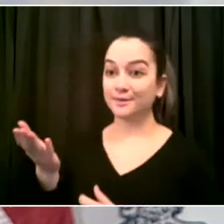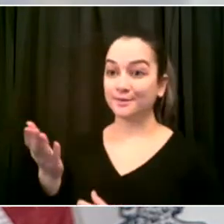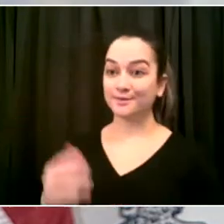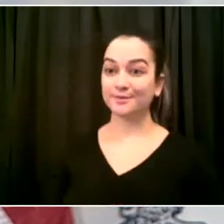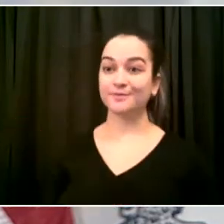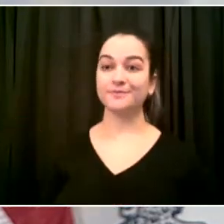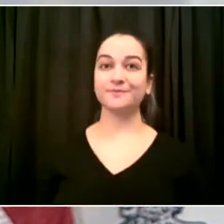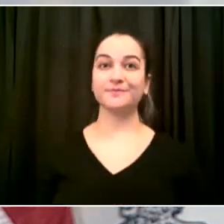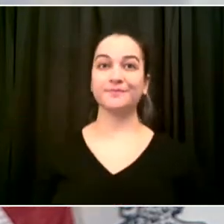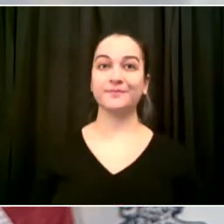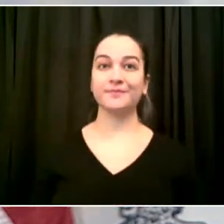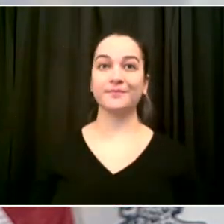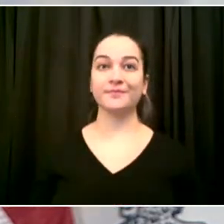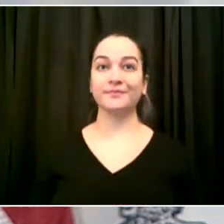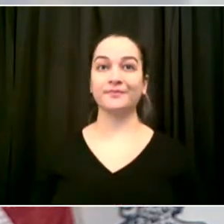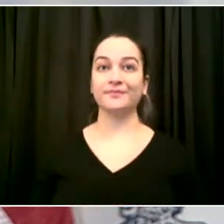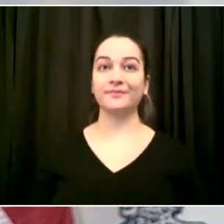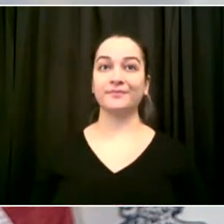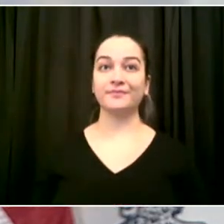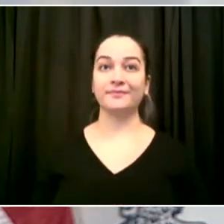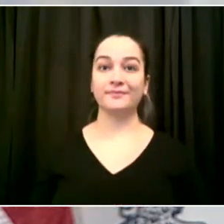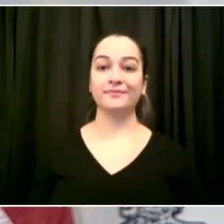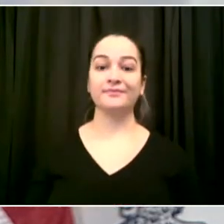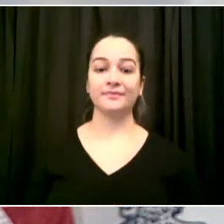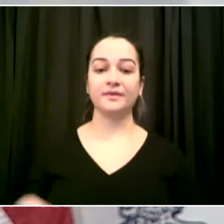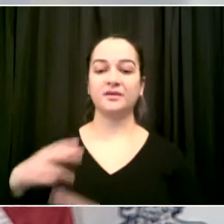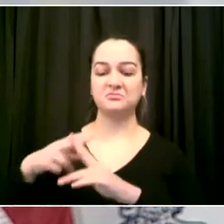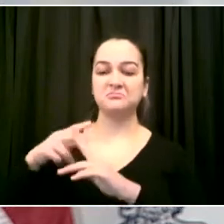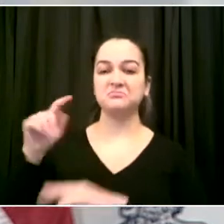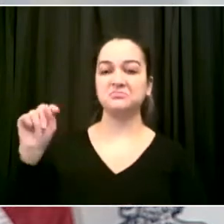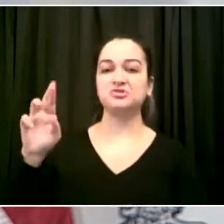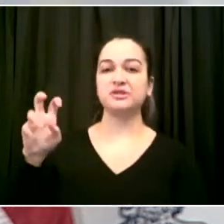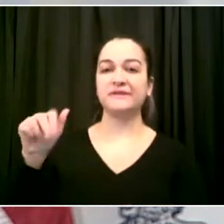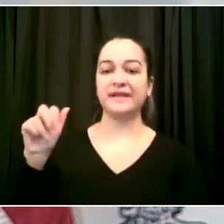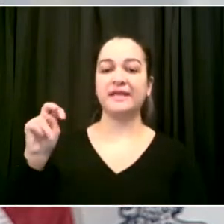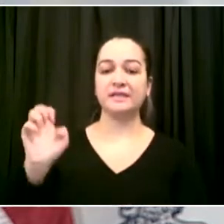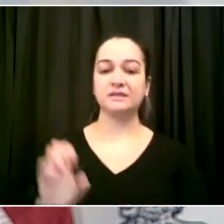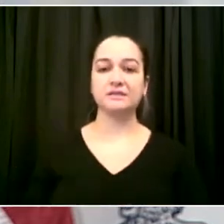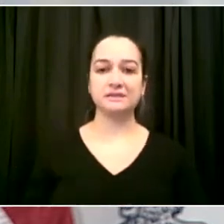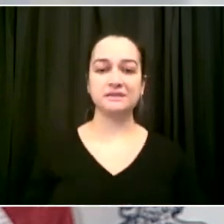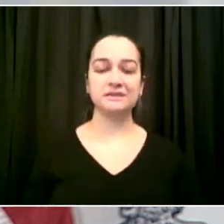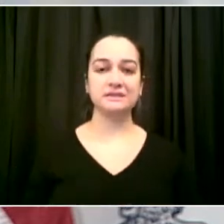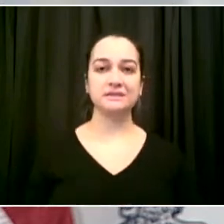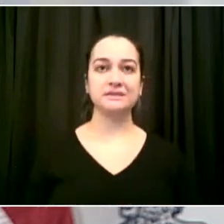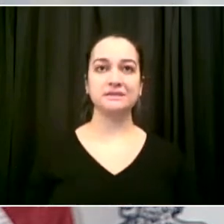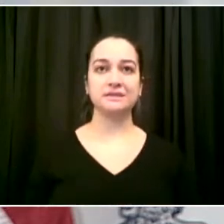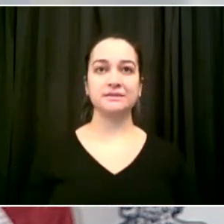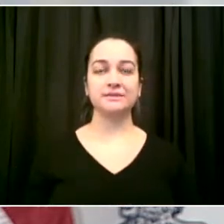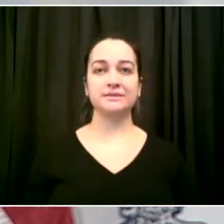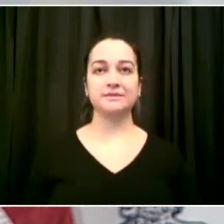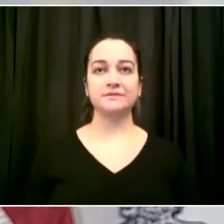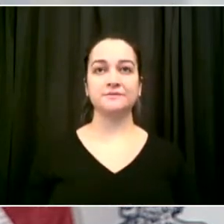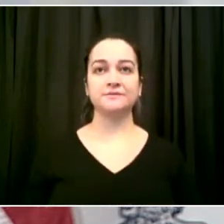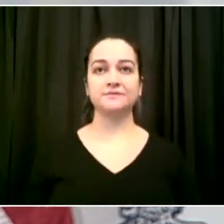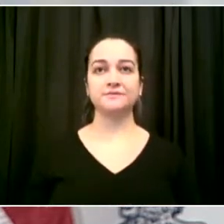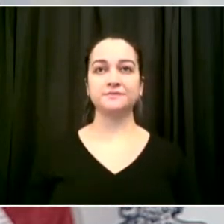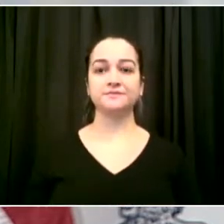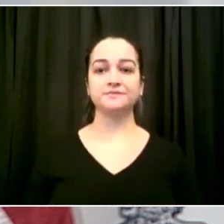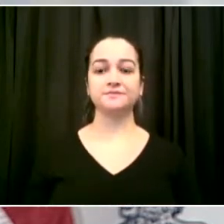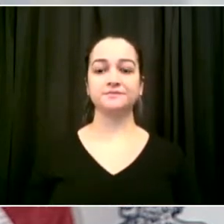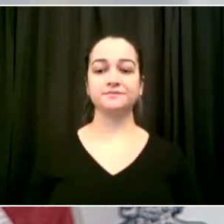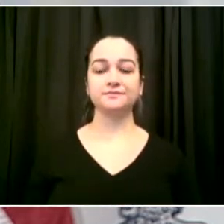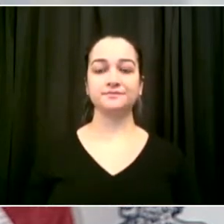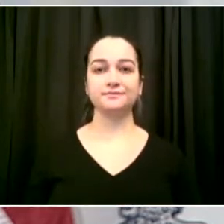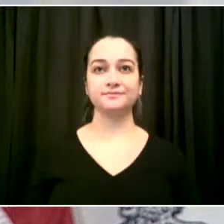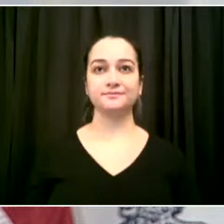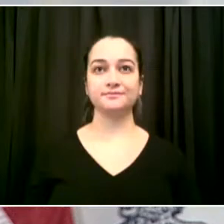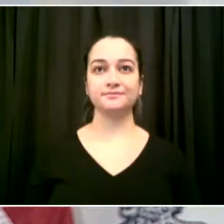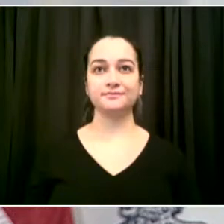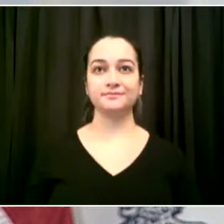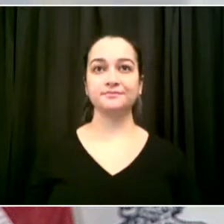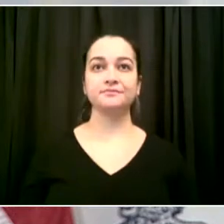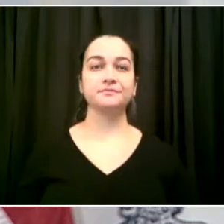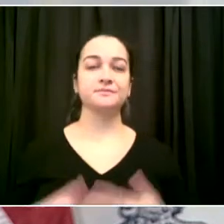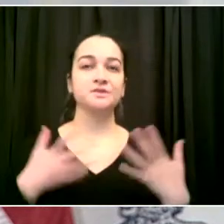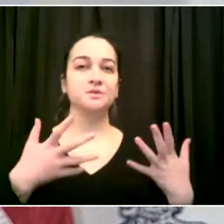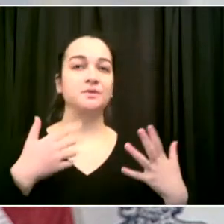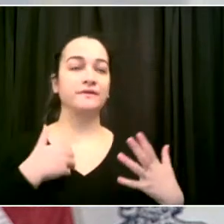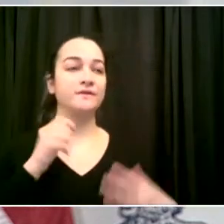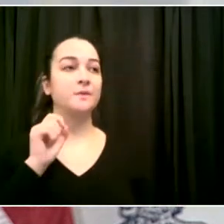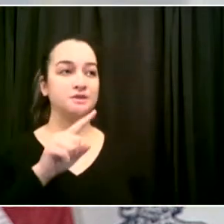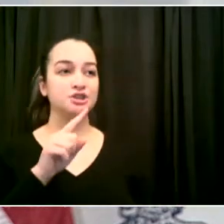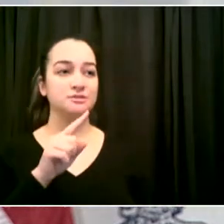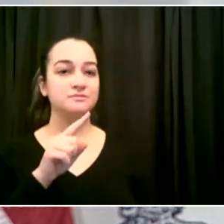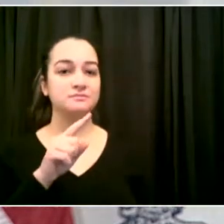GOT A NEW JOB